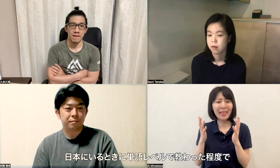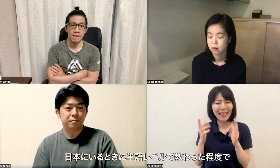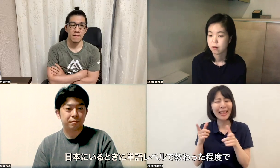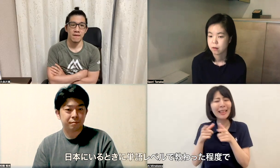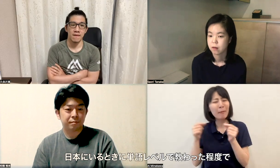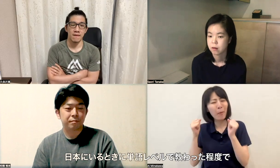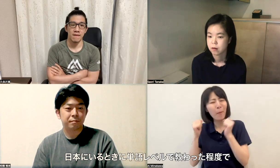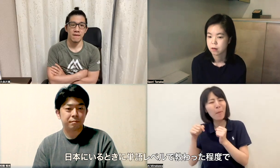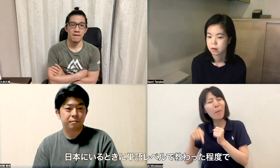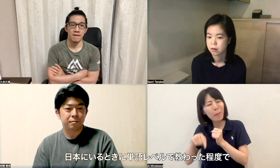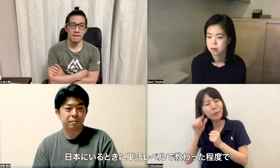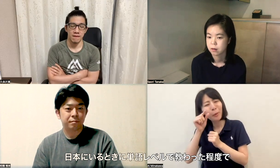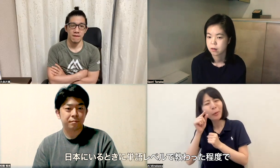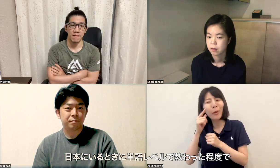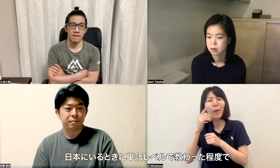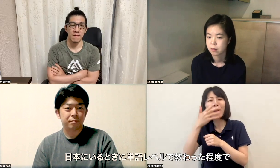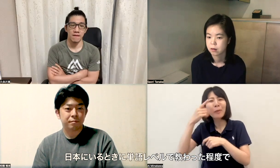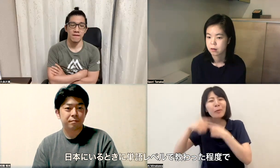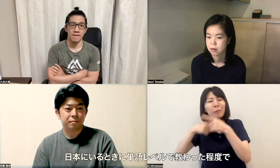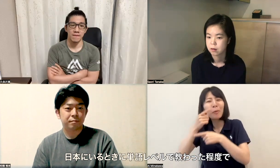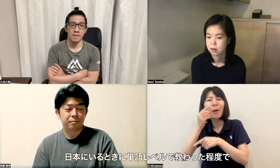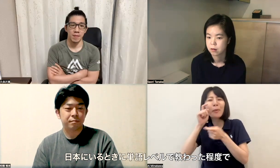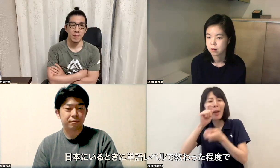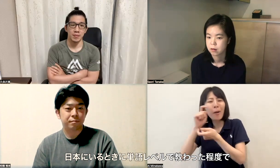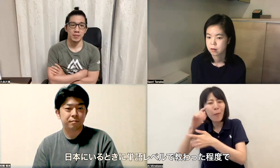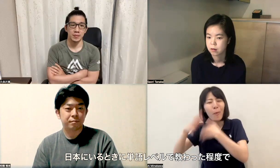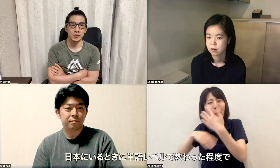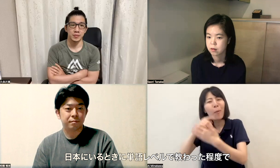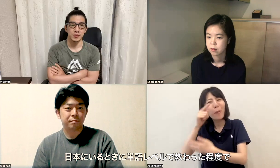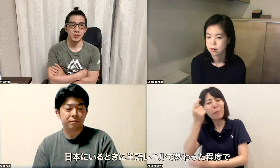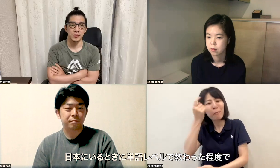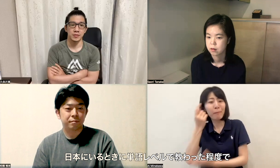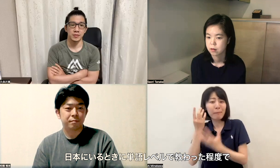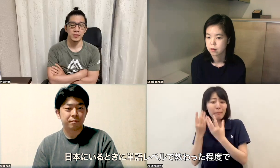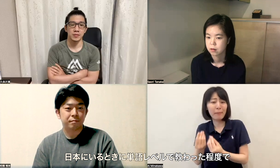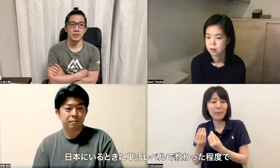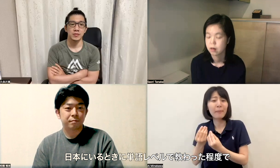I only learned ASL at a vocabulary level when I was in Japan.